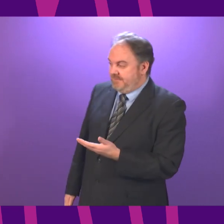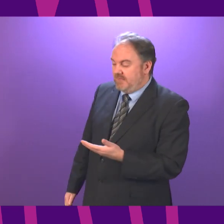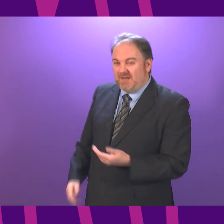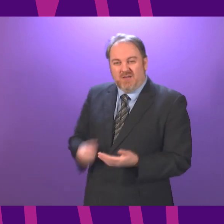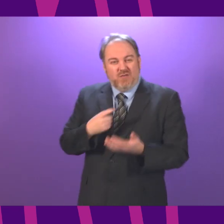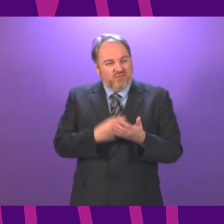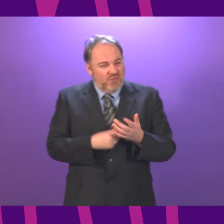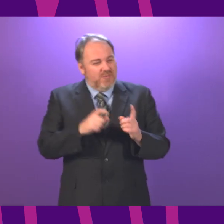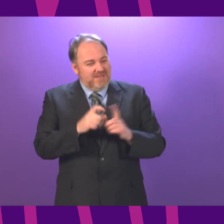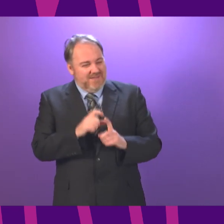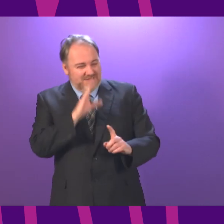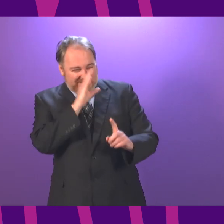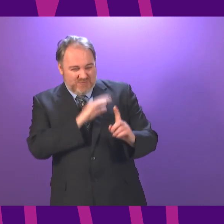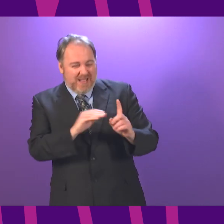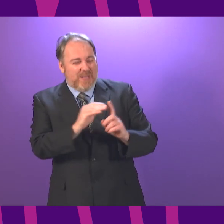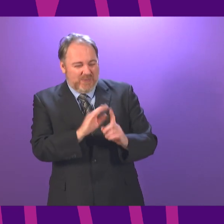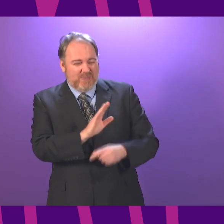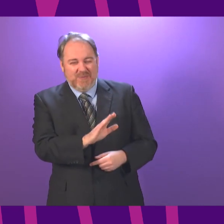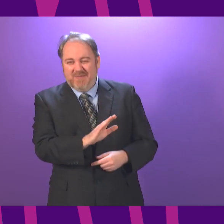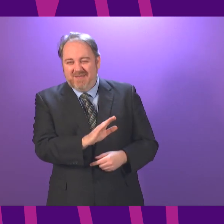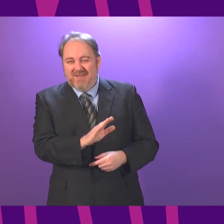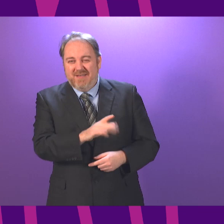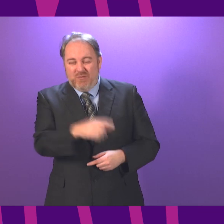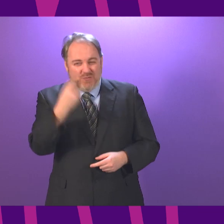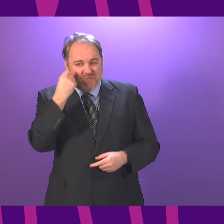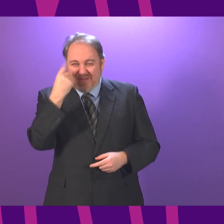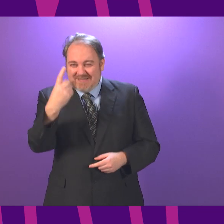does not think that it is important and responsible for Governments to refine